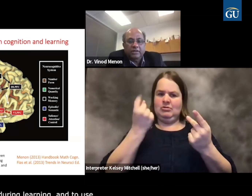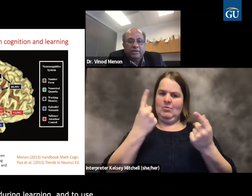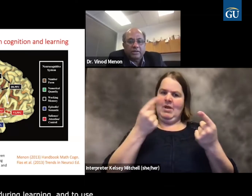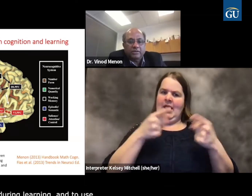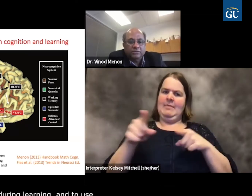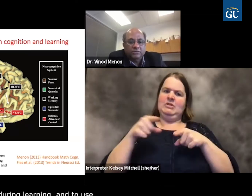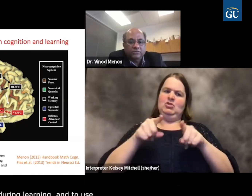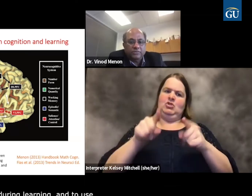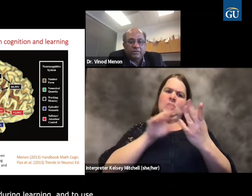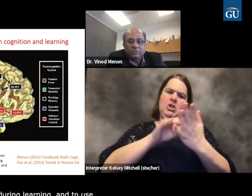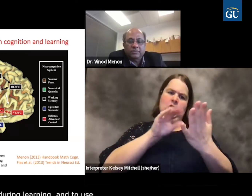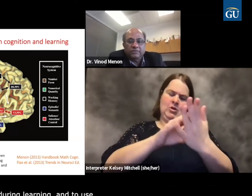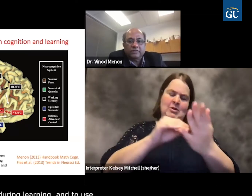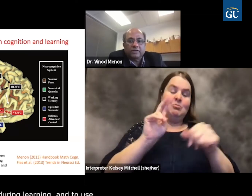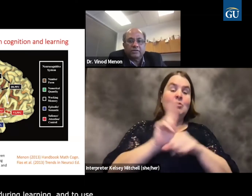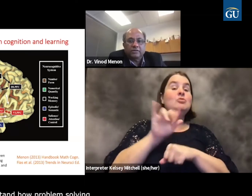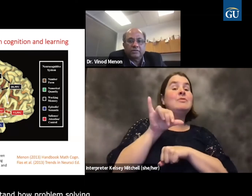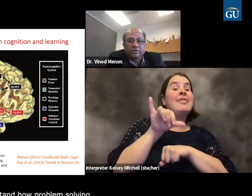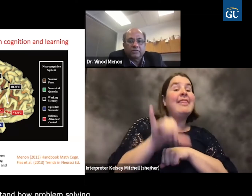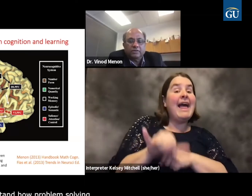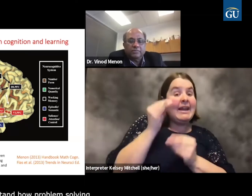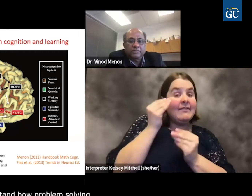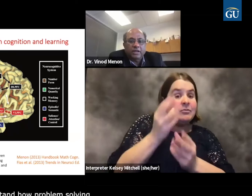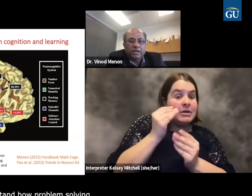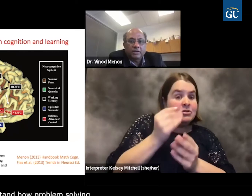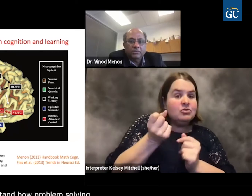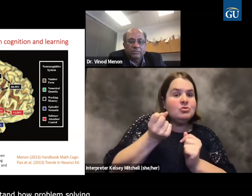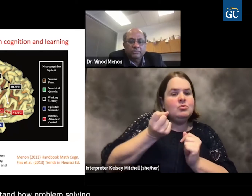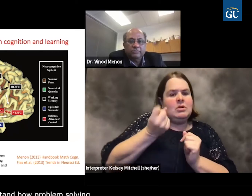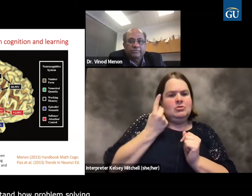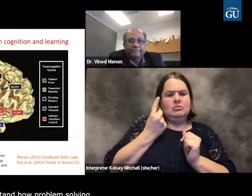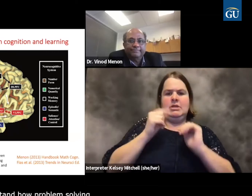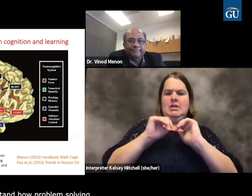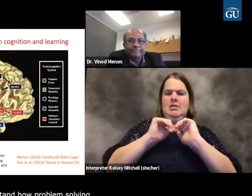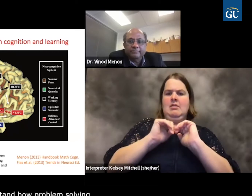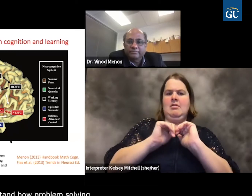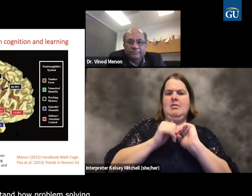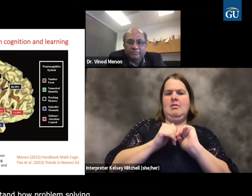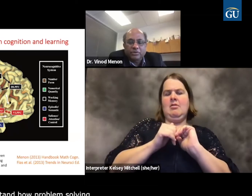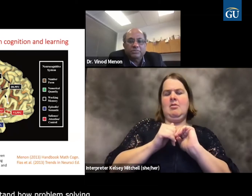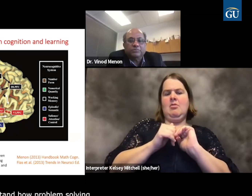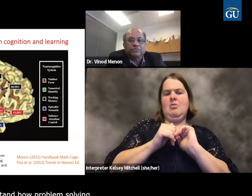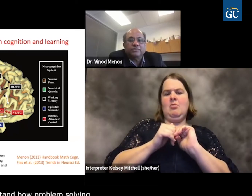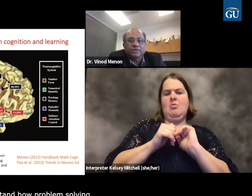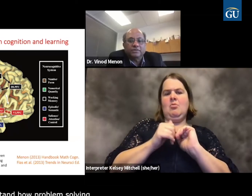learning and to use that to understand